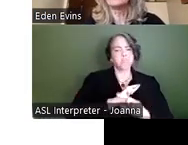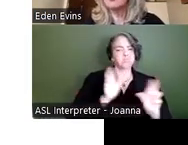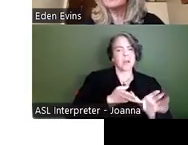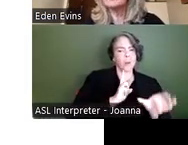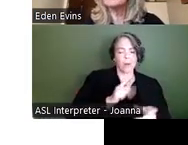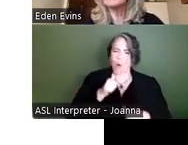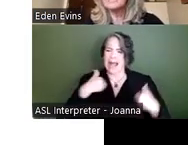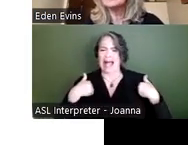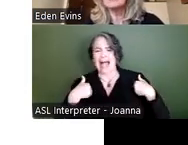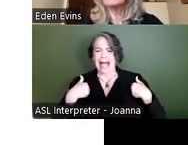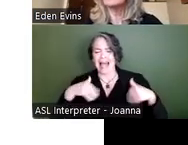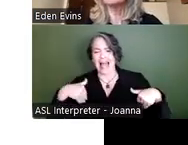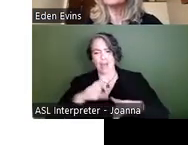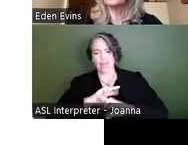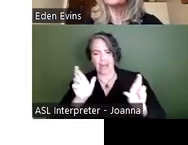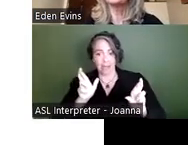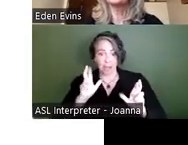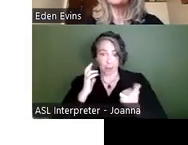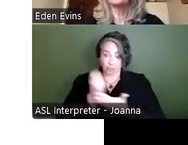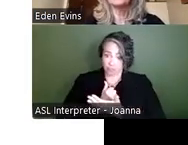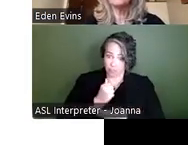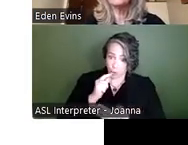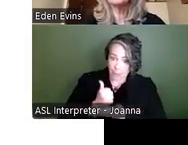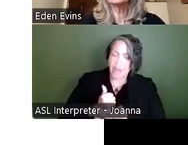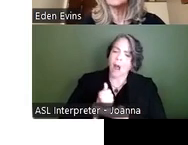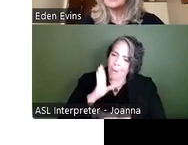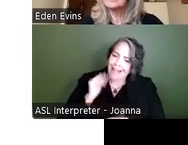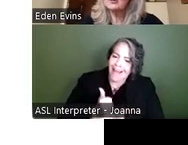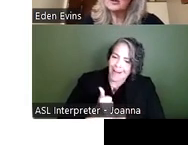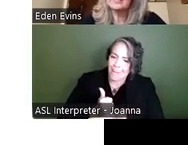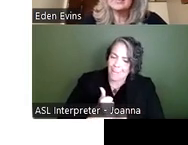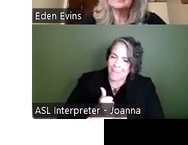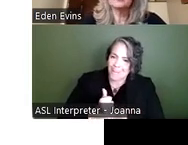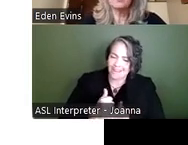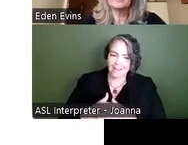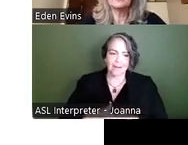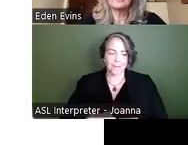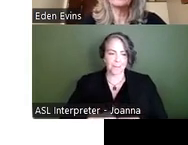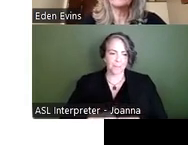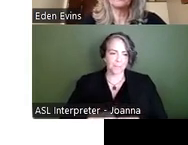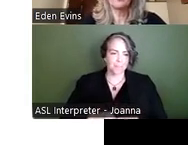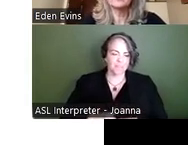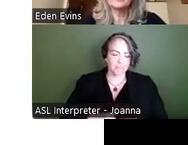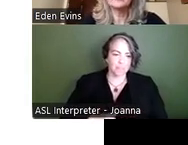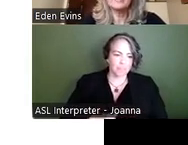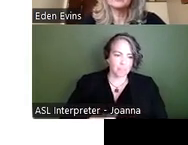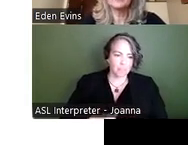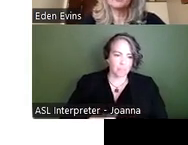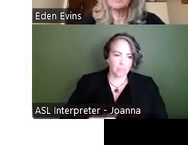enrolling people at the outset with two disorders and looking at how treatment works in that special